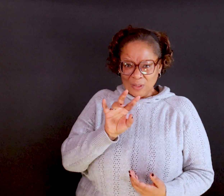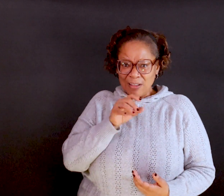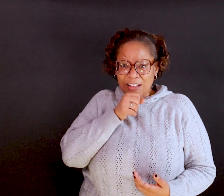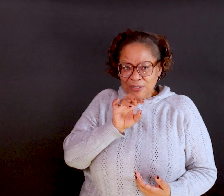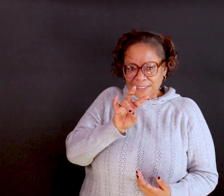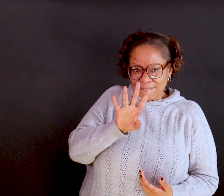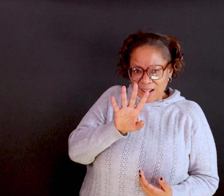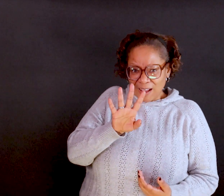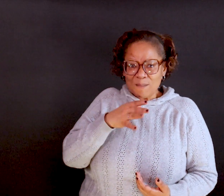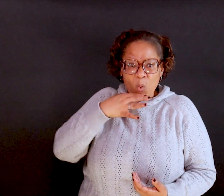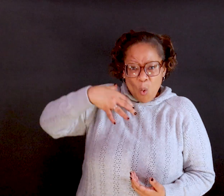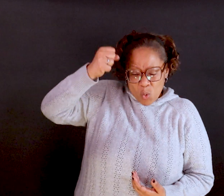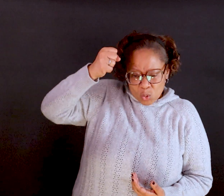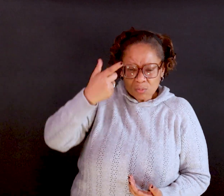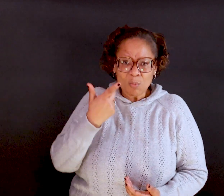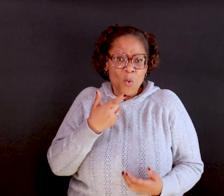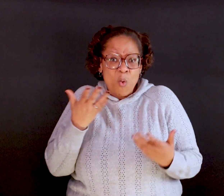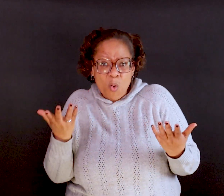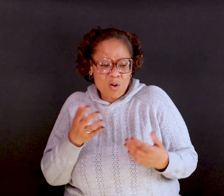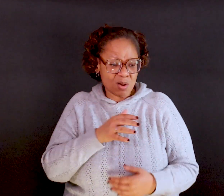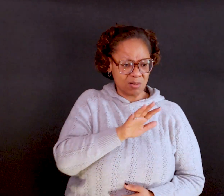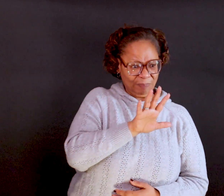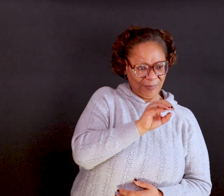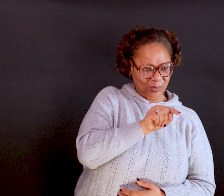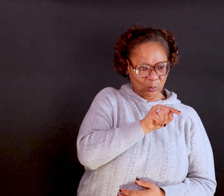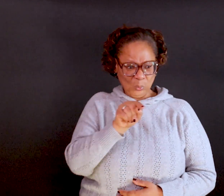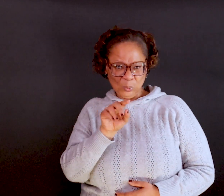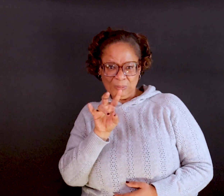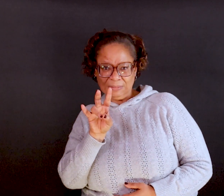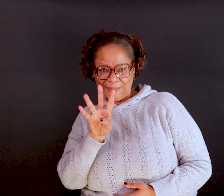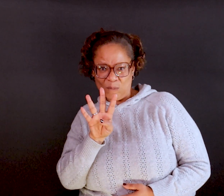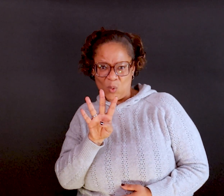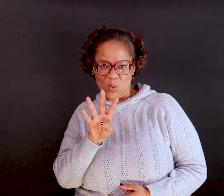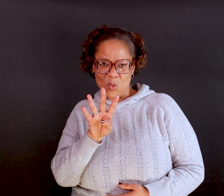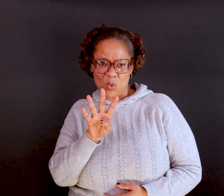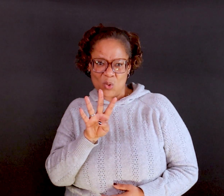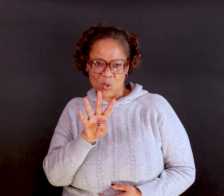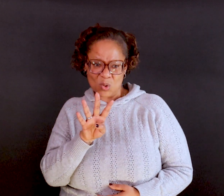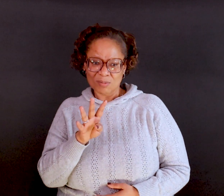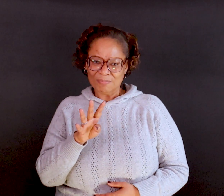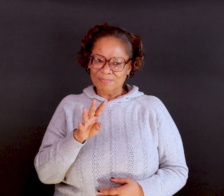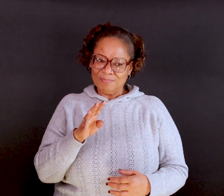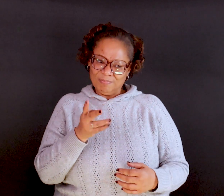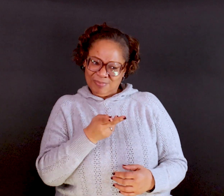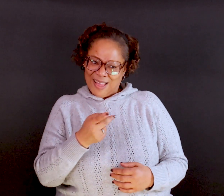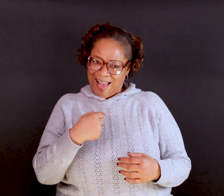and are 75 years of age or older, or 50 to 74 years,